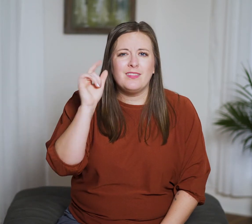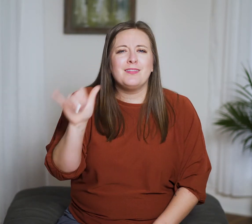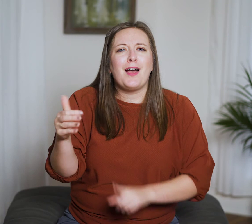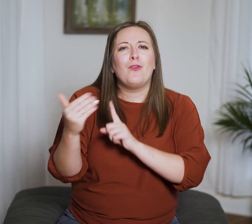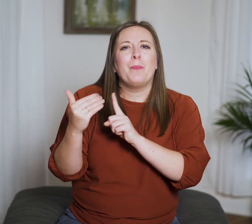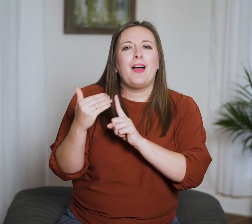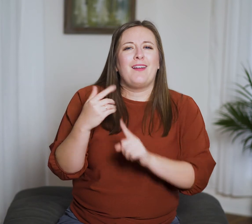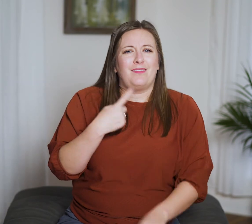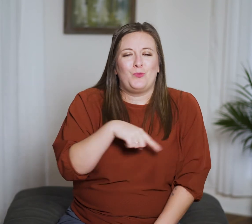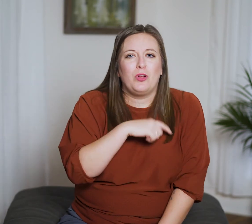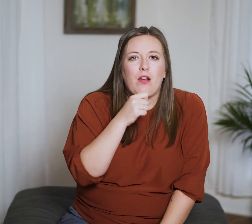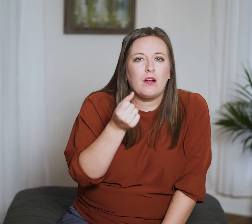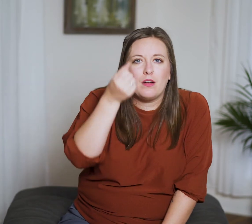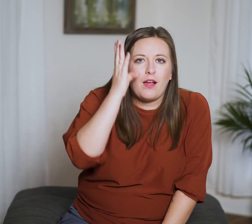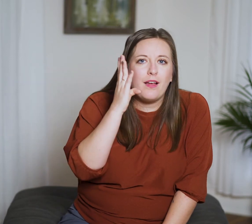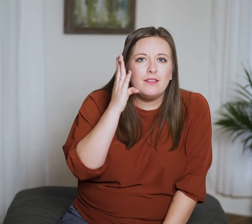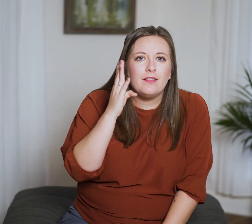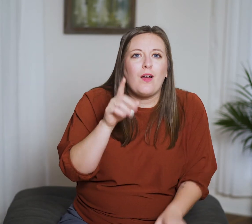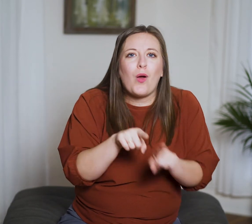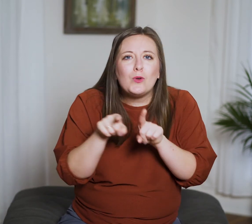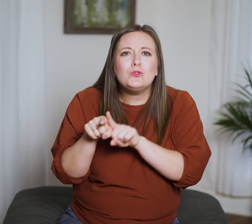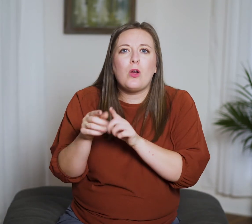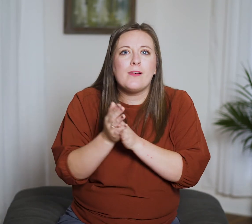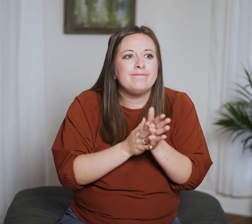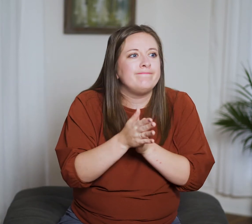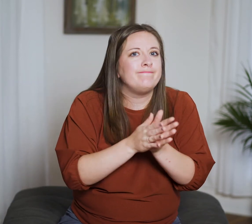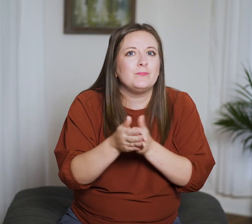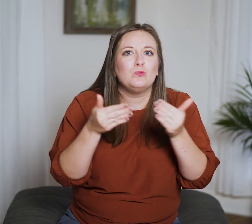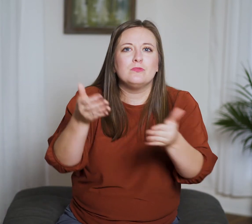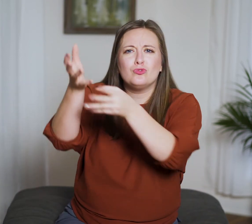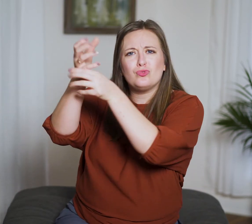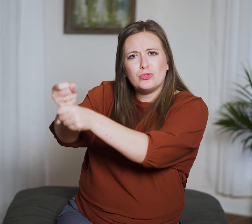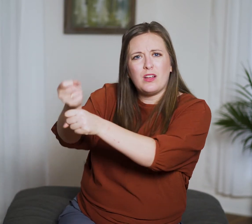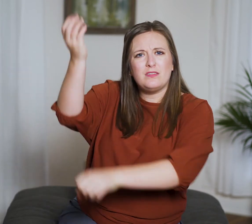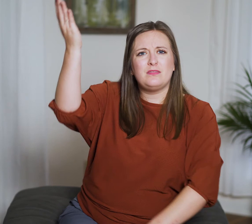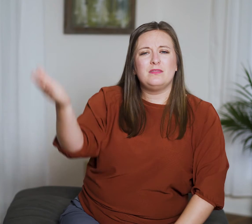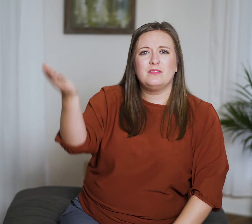It’s a reminder that we aren’t God, and it’s also an incentive to trust Him